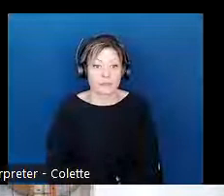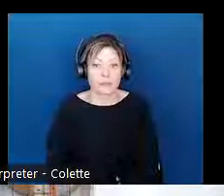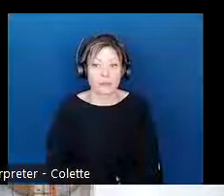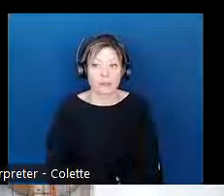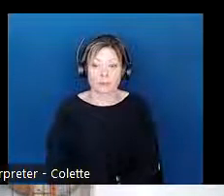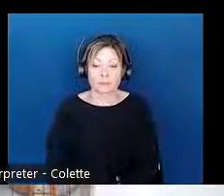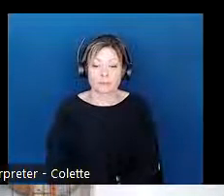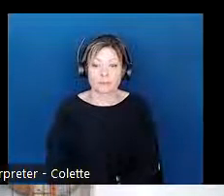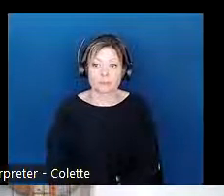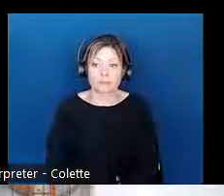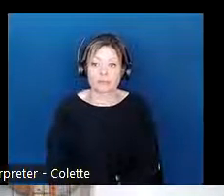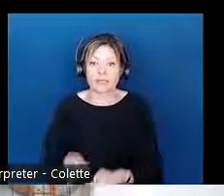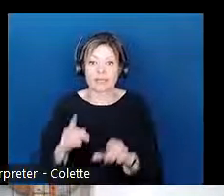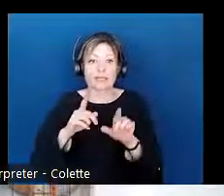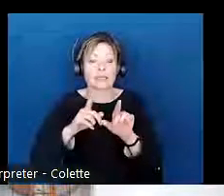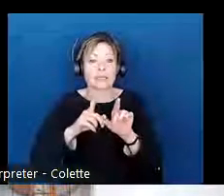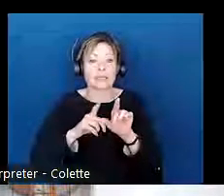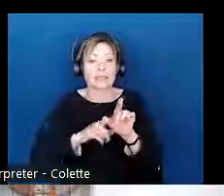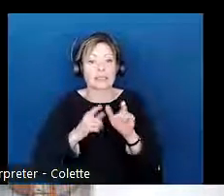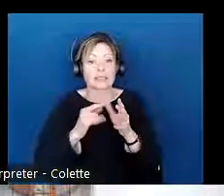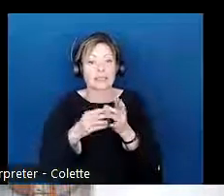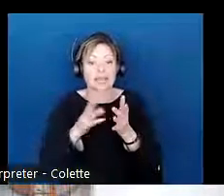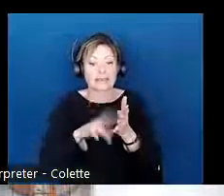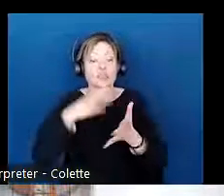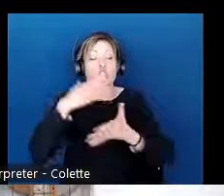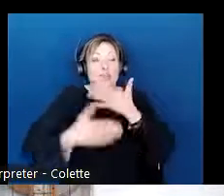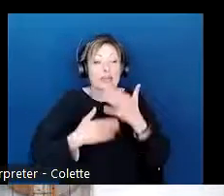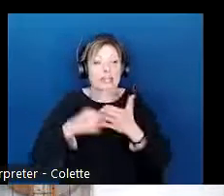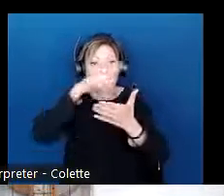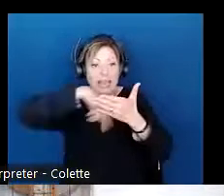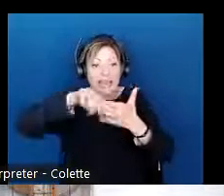So just to say everyone it's like Blues Reds and yellows and oranges